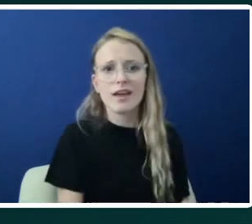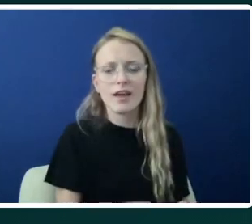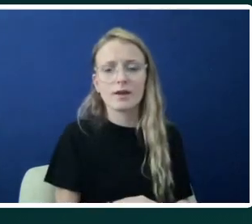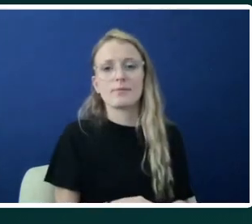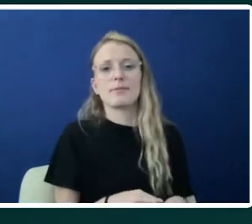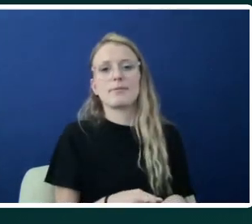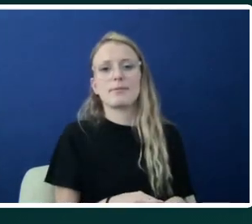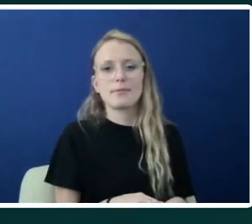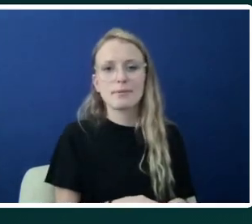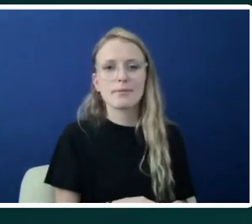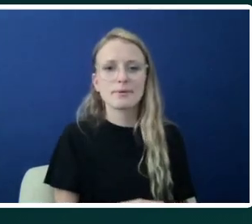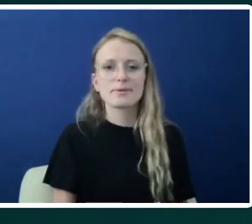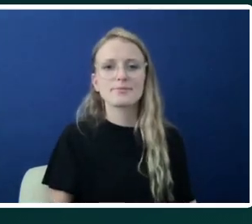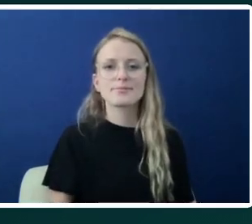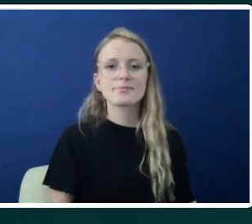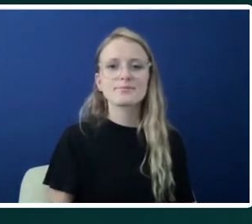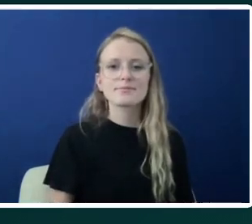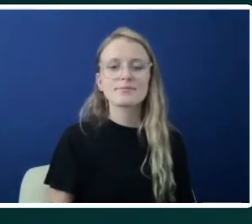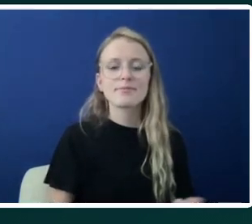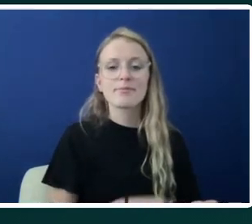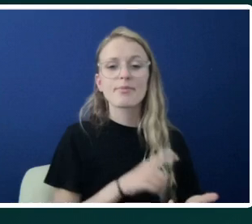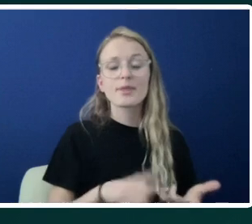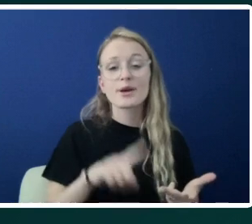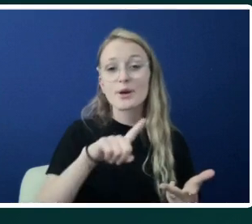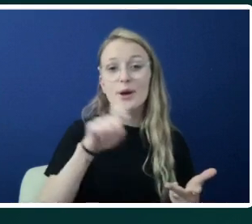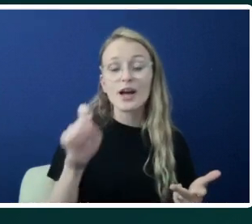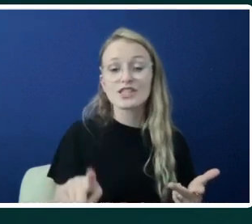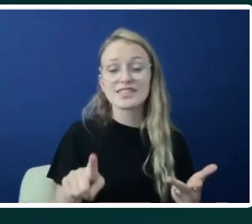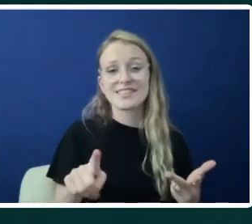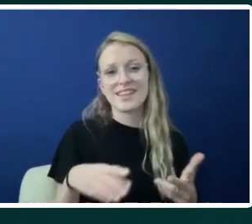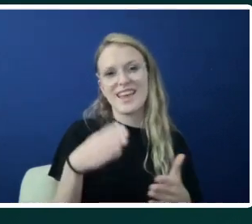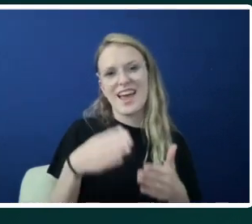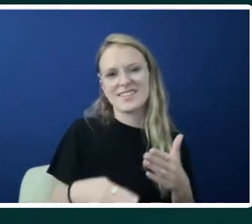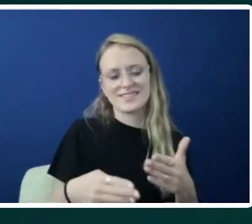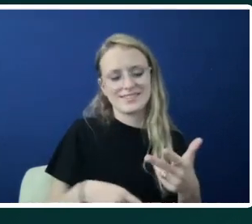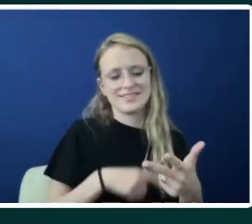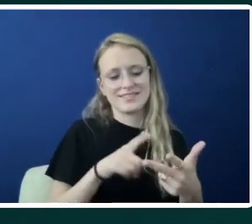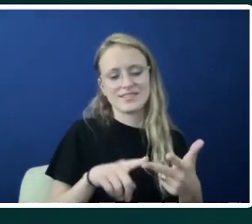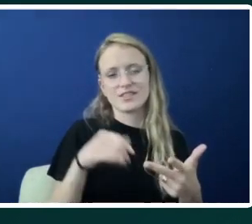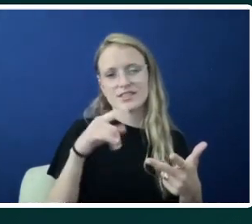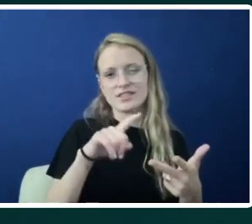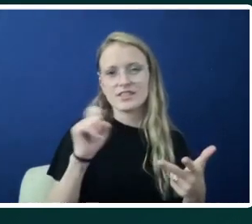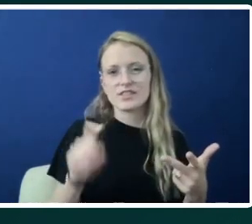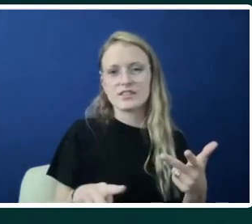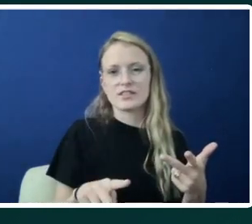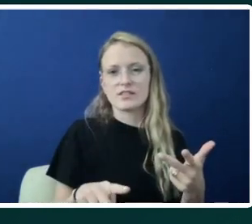And then that question at the end, right, was, you know, what would you like to ask them further? You